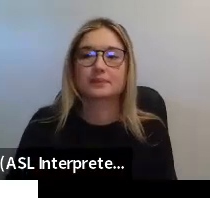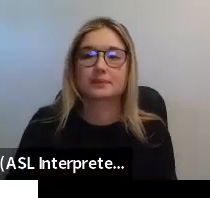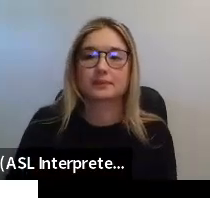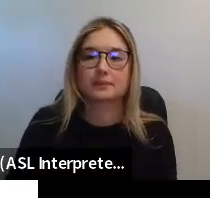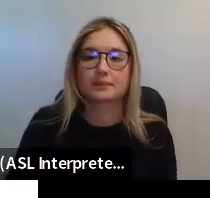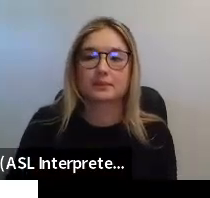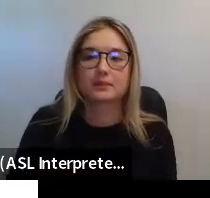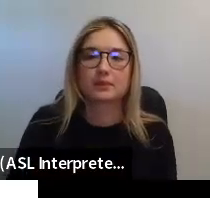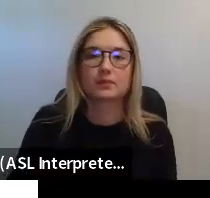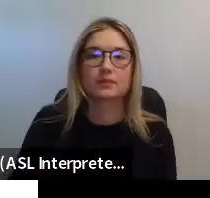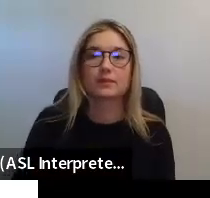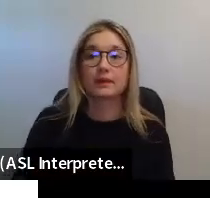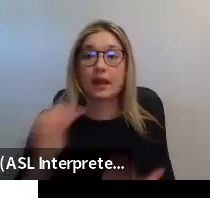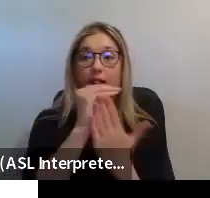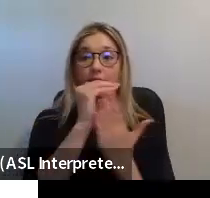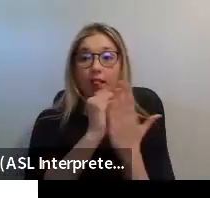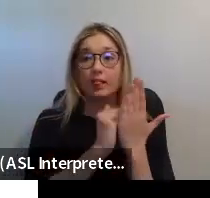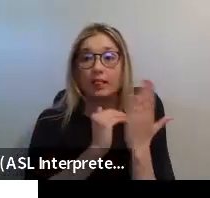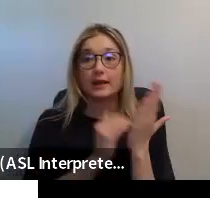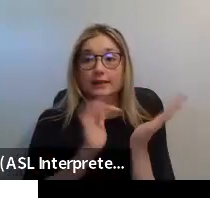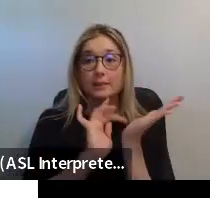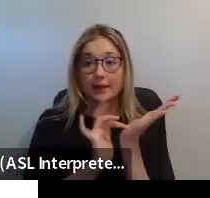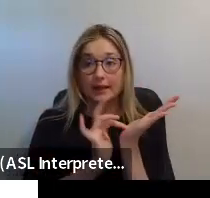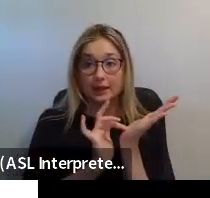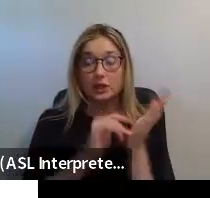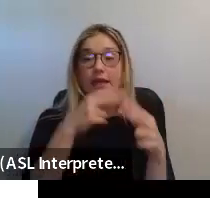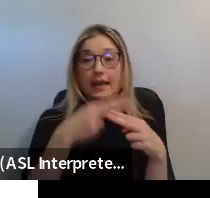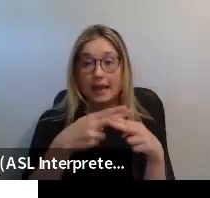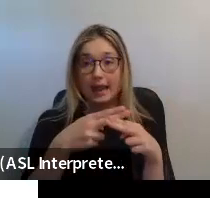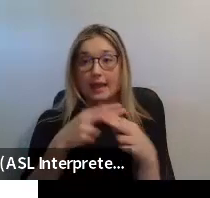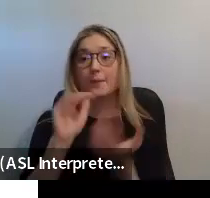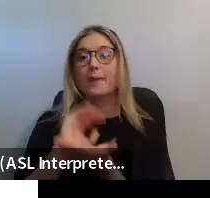A list of medications, the name and the dosage. So this is important just in case there, you're taking a medication that may cost side effects so like irritation to the skin.